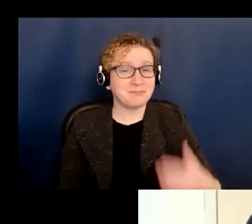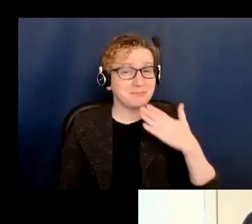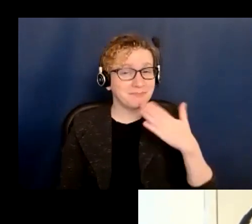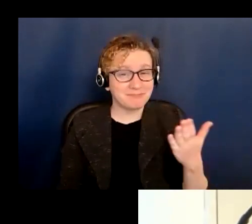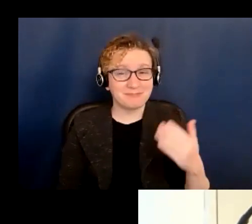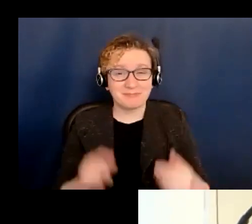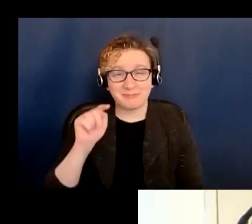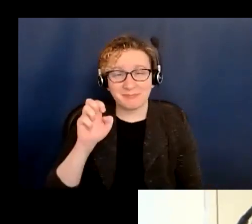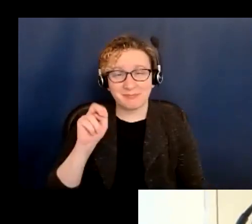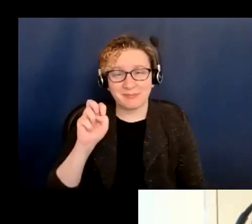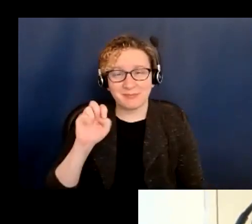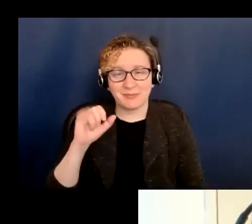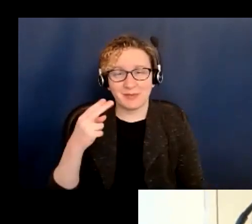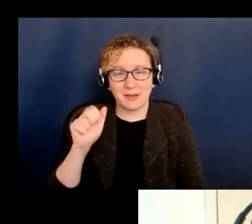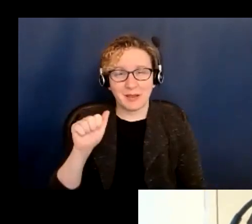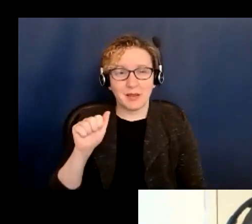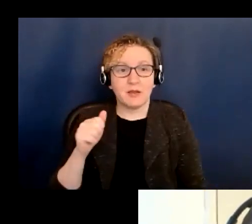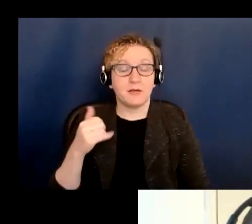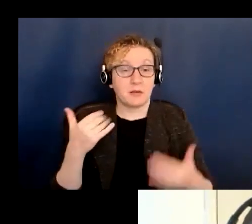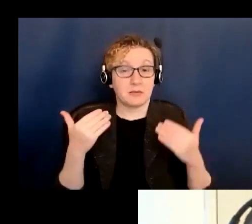Let's go on to Laura.